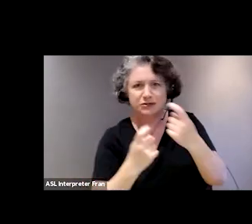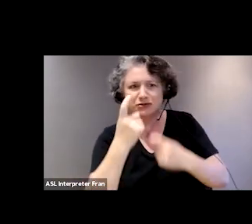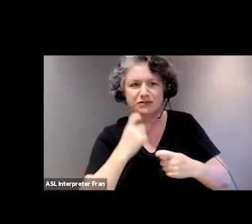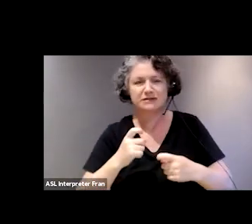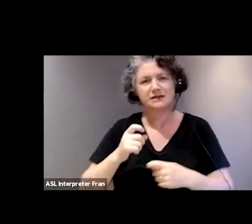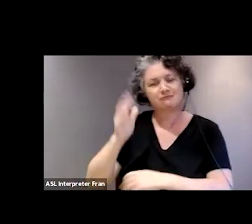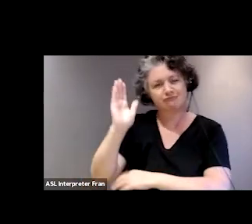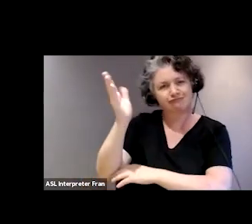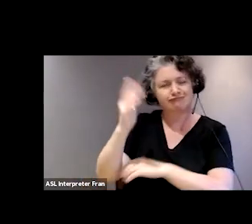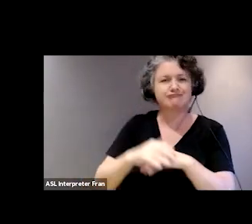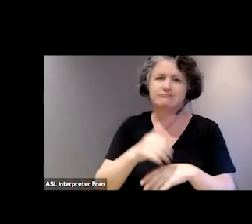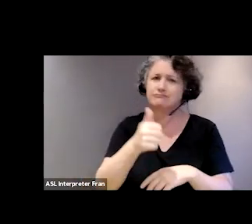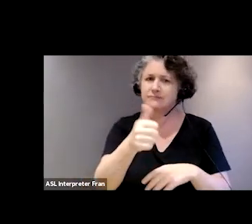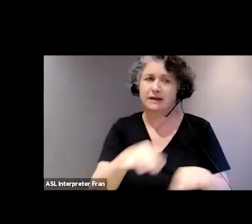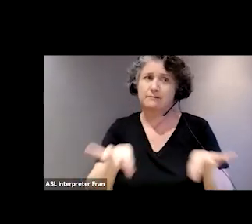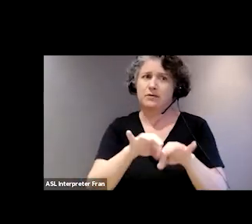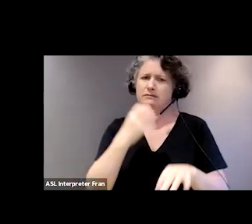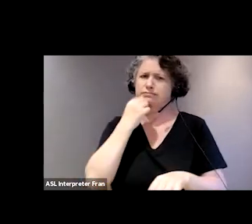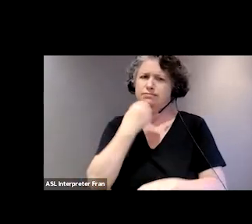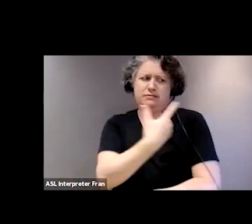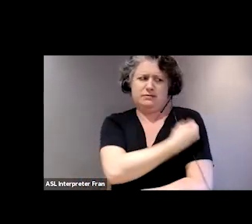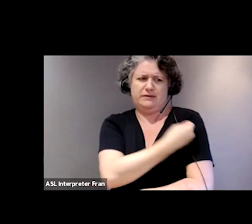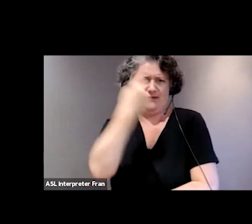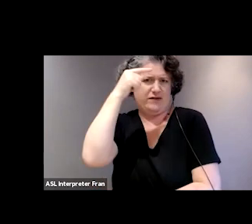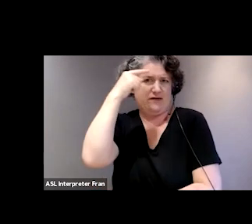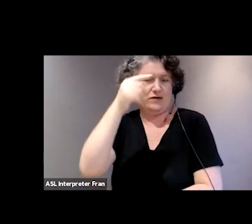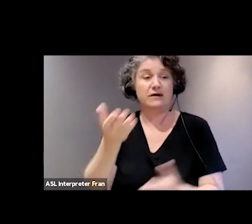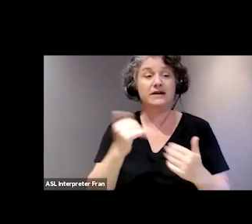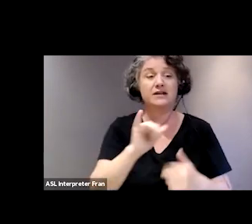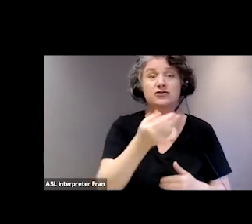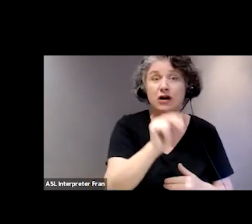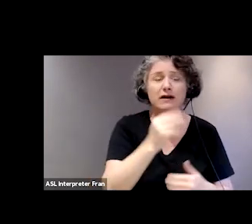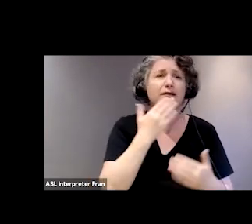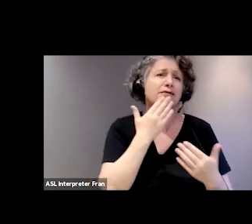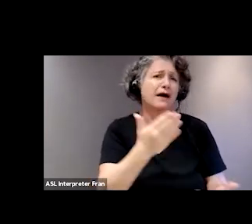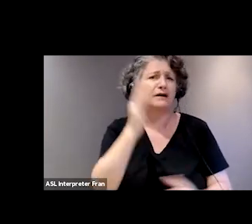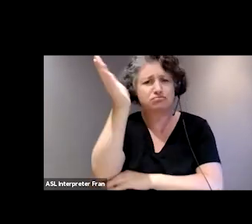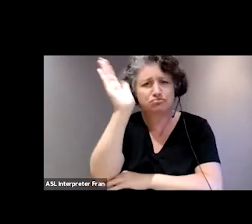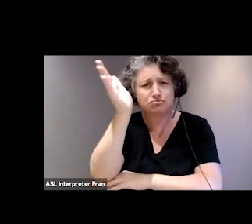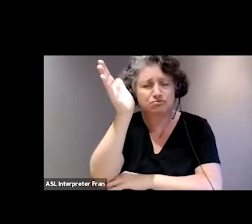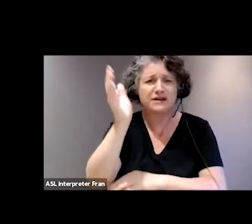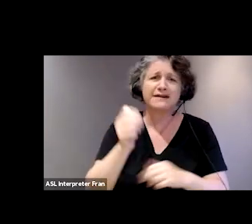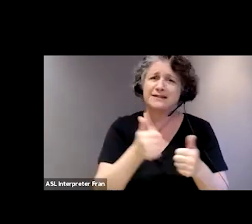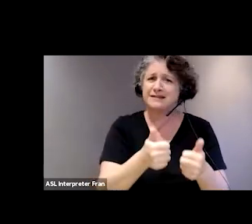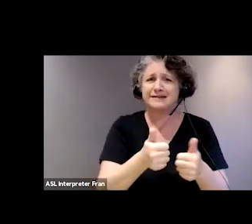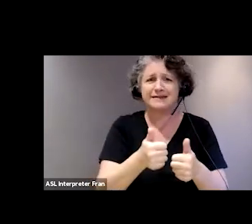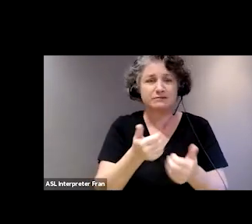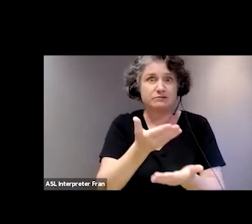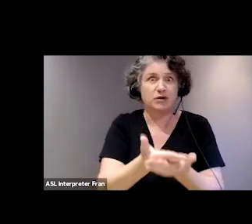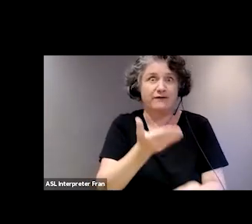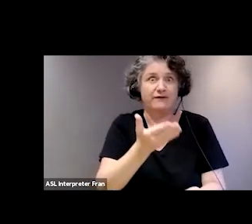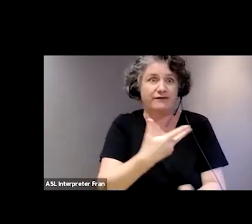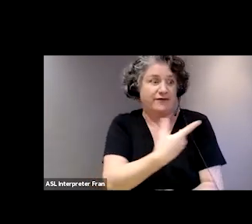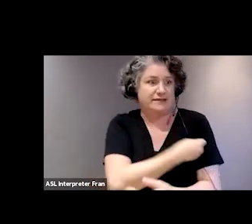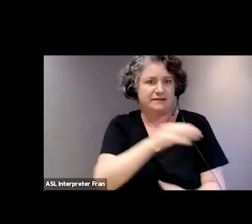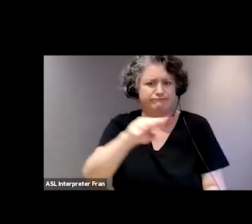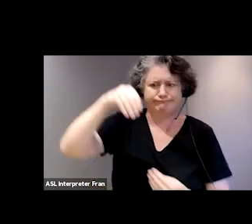Jewish community Center, North York's for disabled persons, the ODSP action